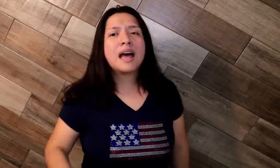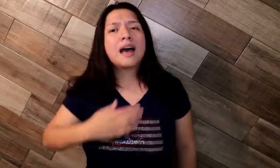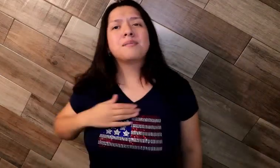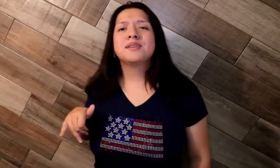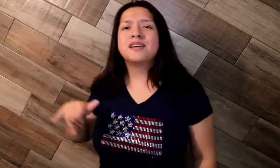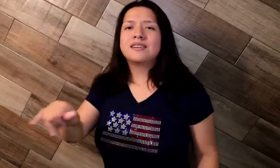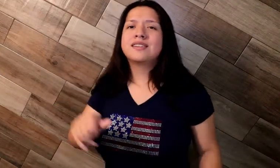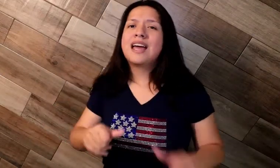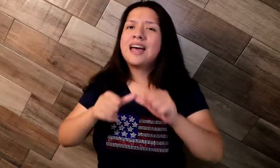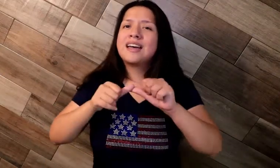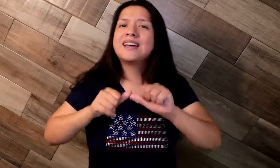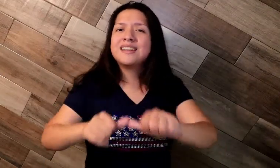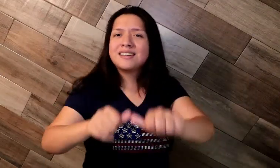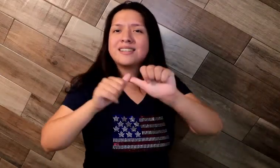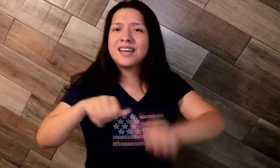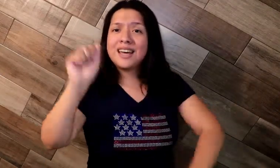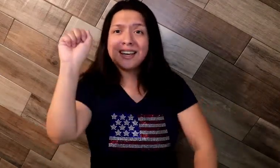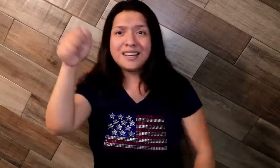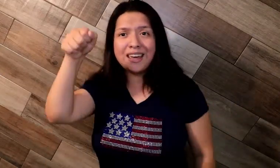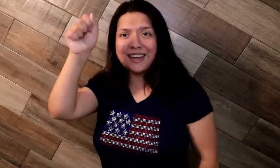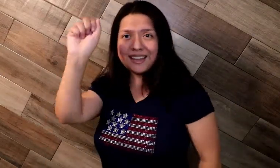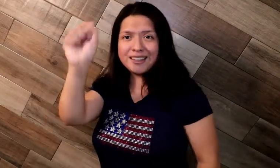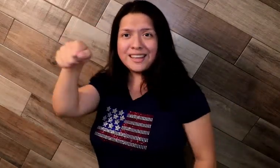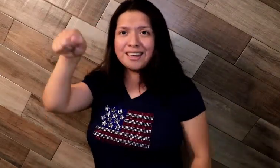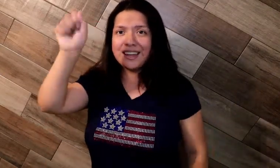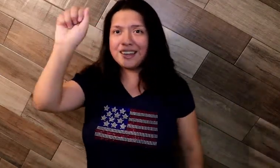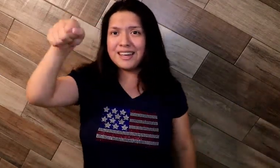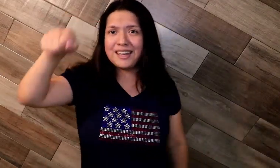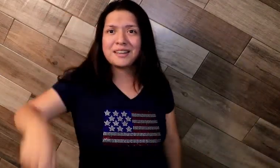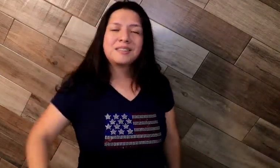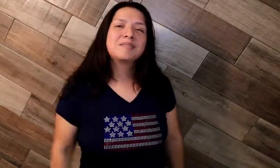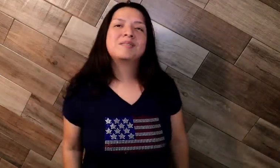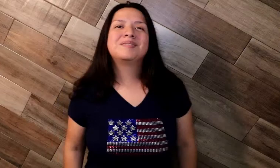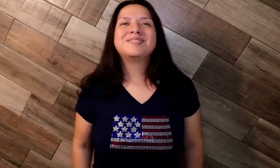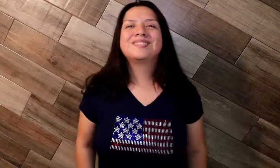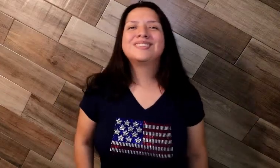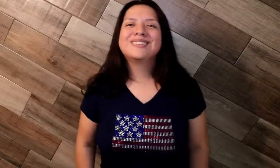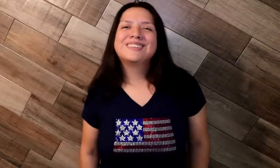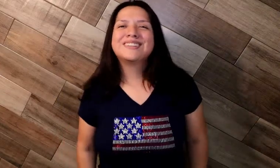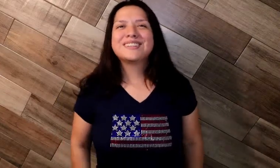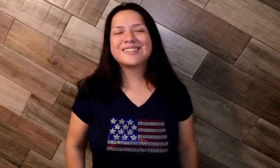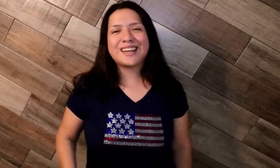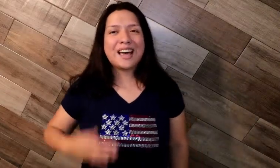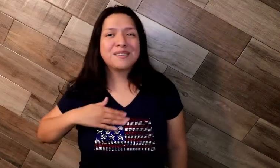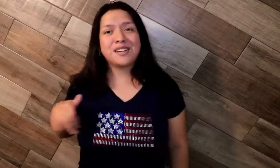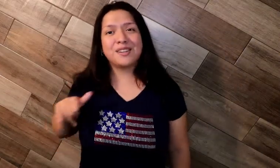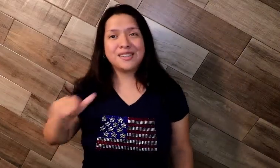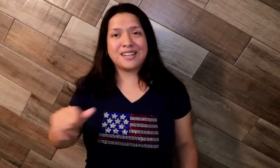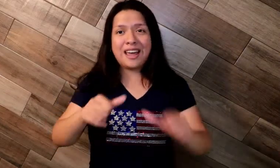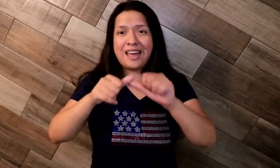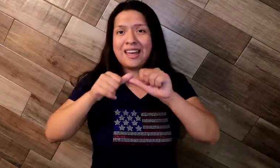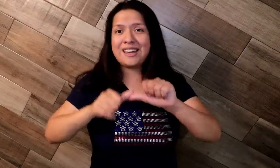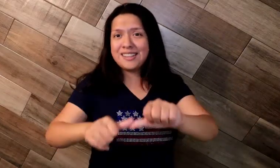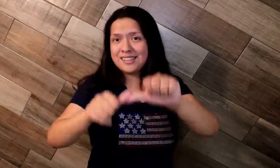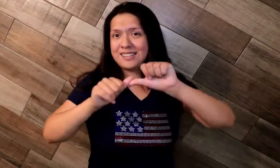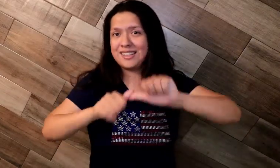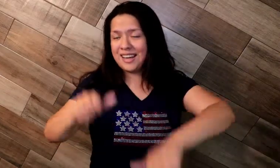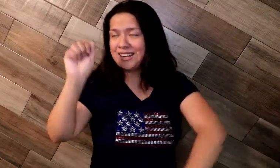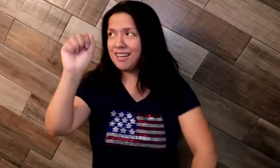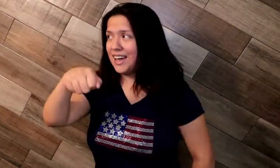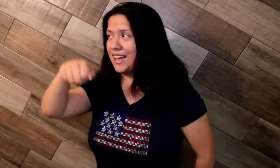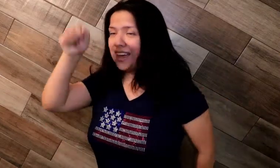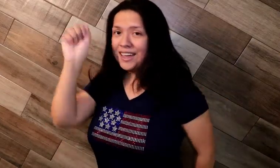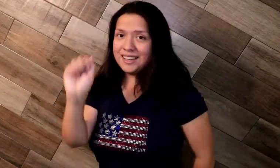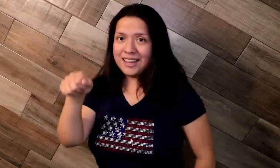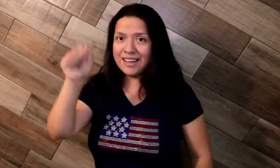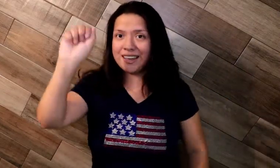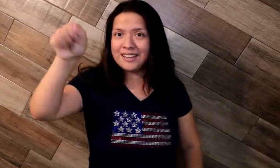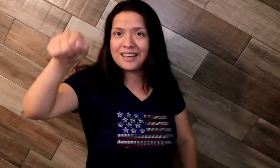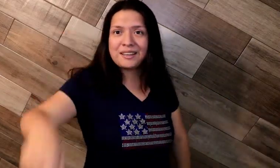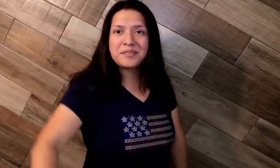I'm still standing (Yeah, yeah, yeah)